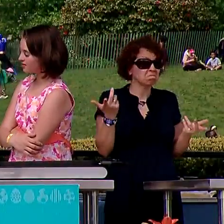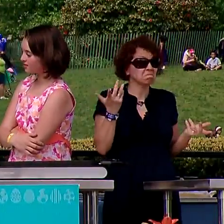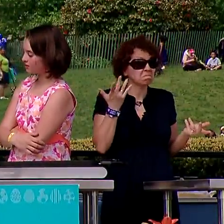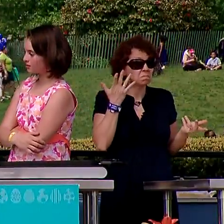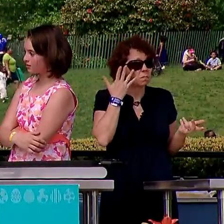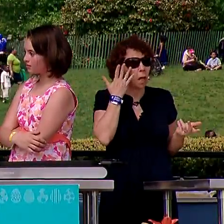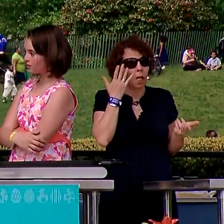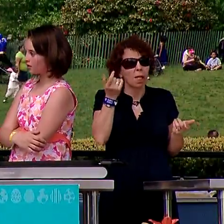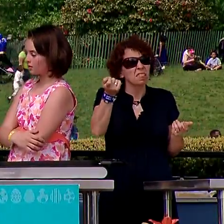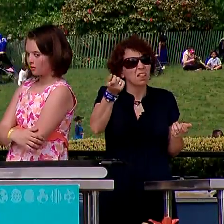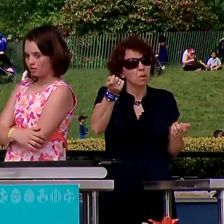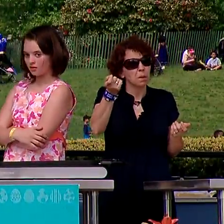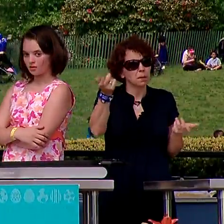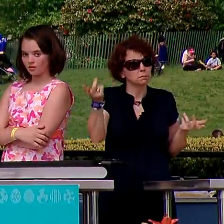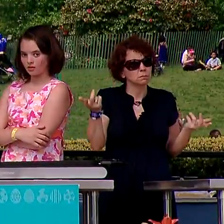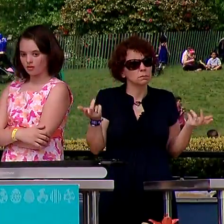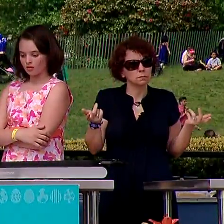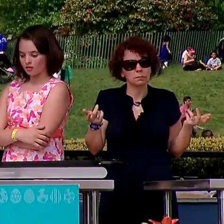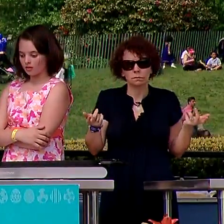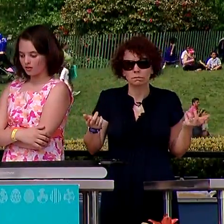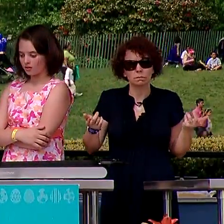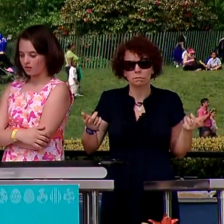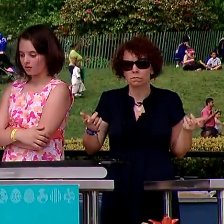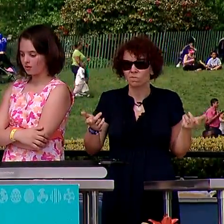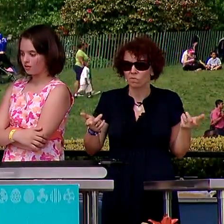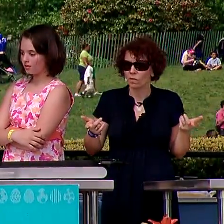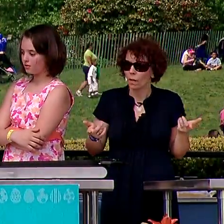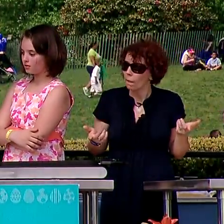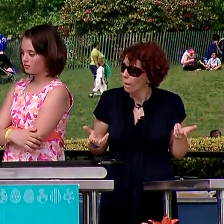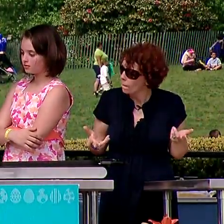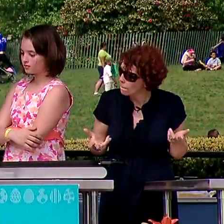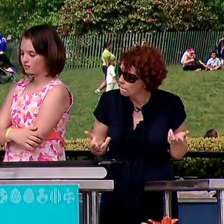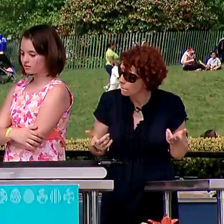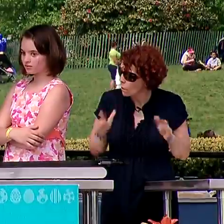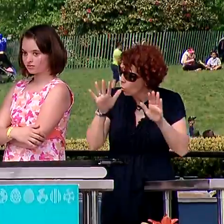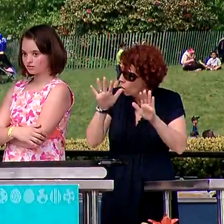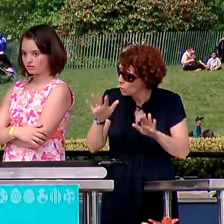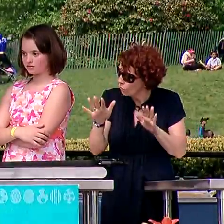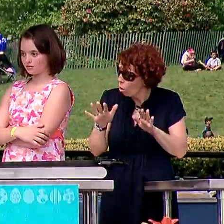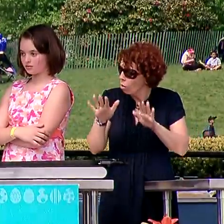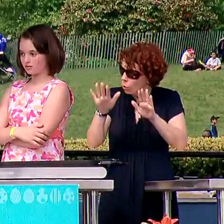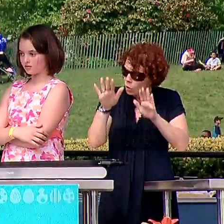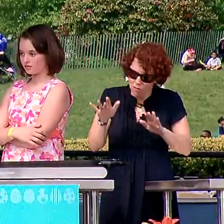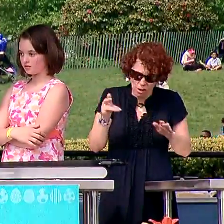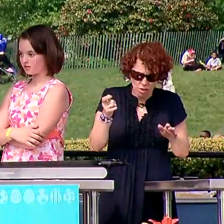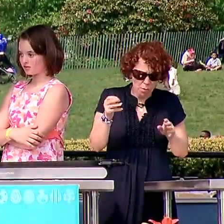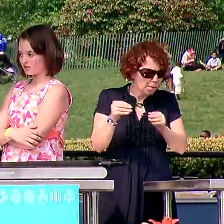Just a little bit. (low audio) Awesome. And just a little more, little more, push that in there.